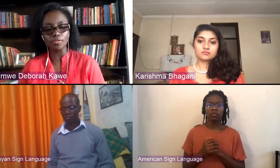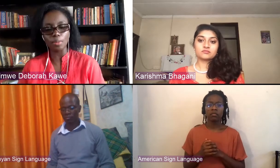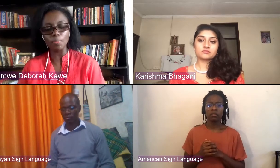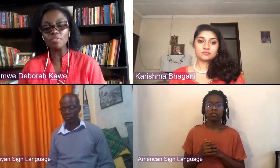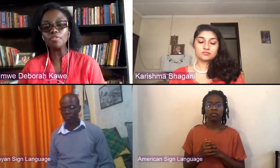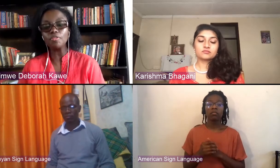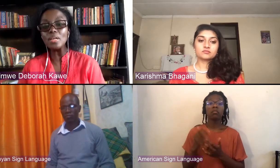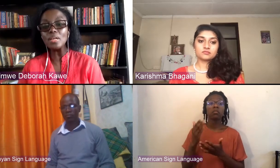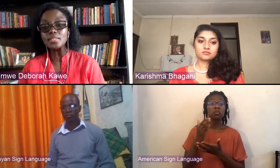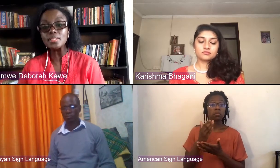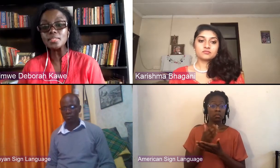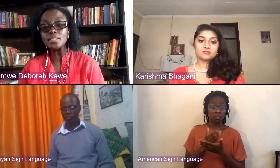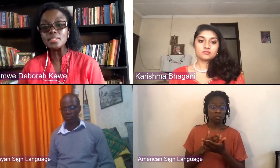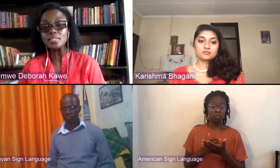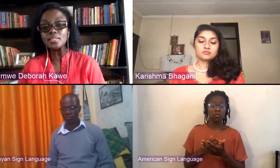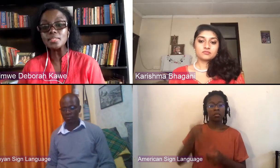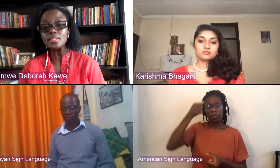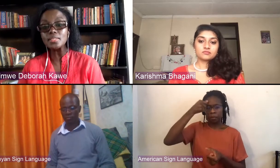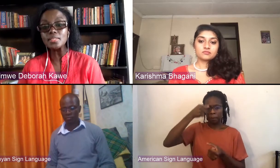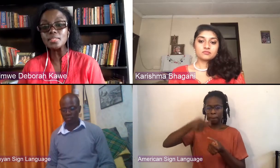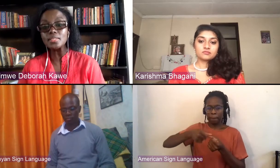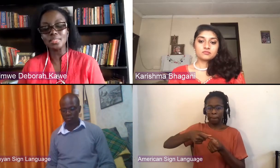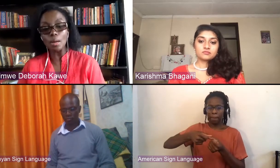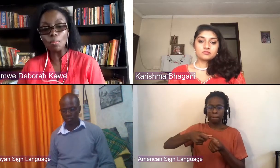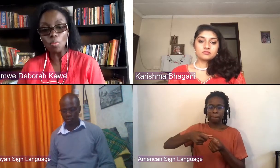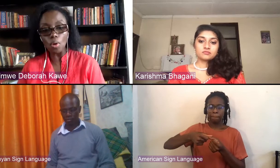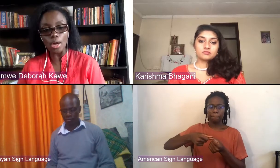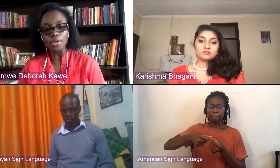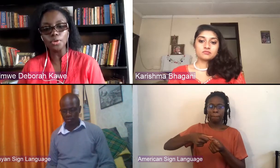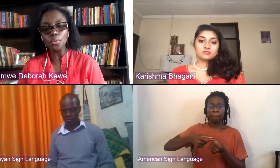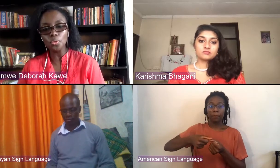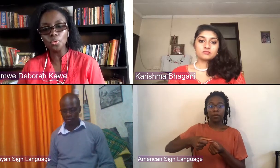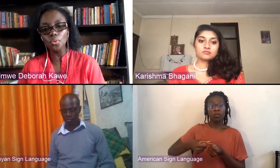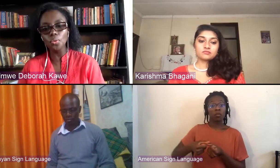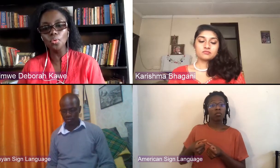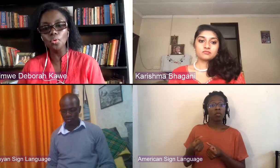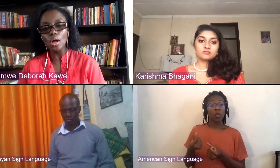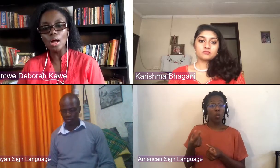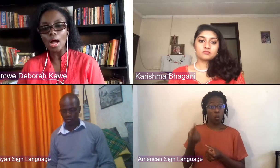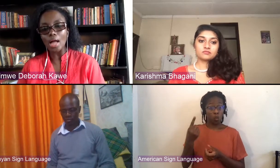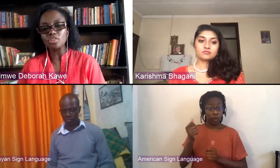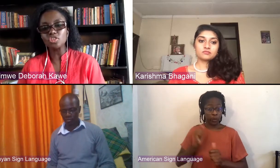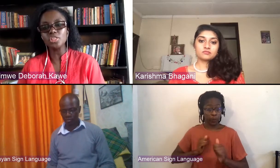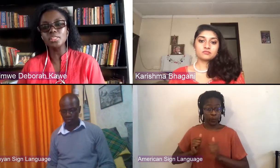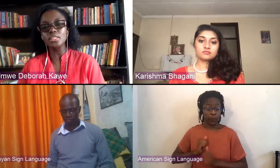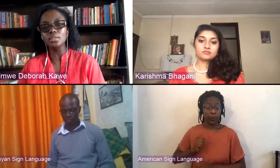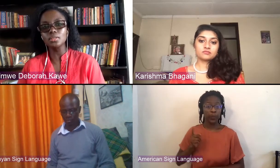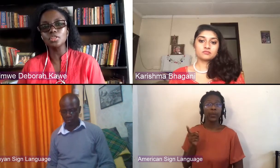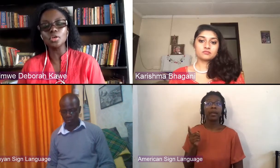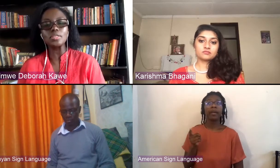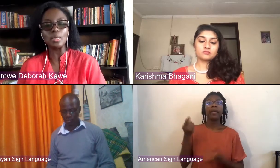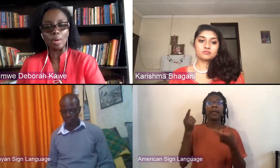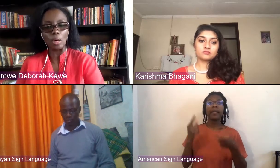I remember in one of the performances we had someone who actually talked